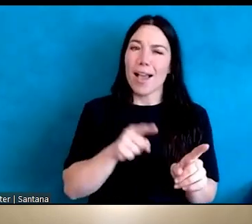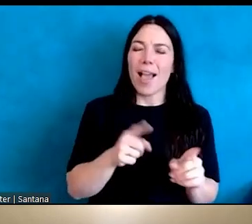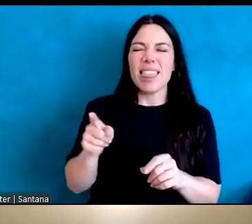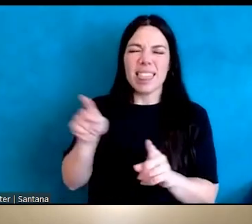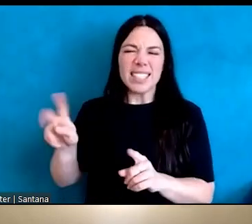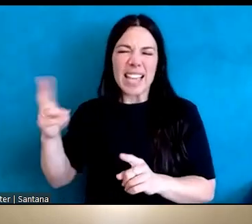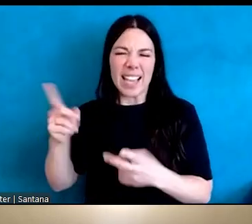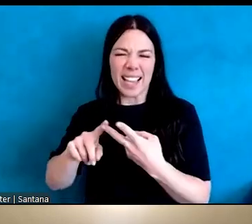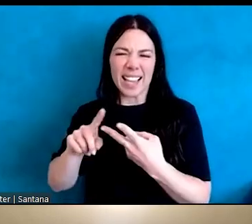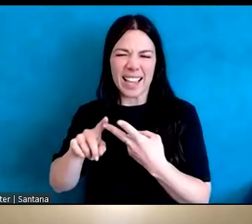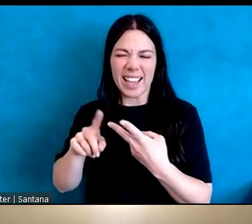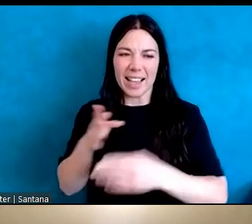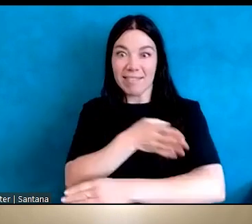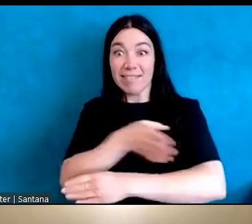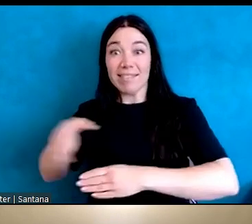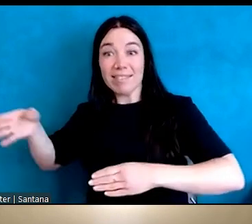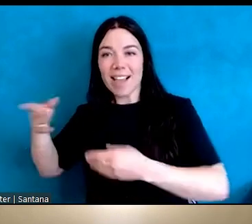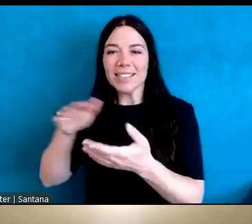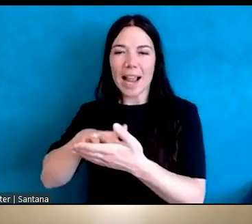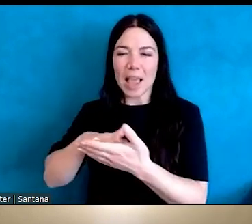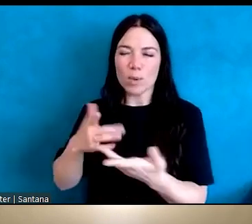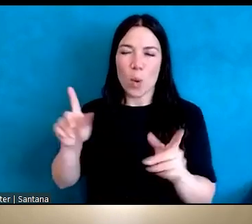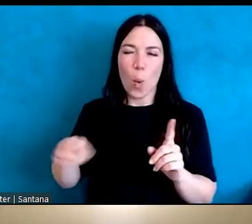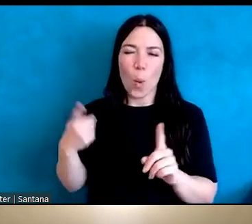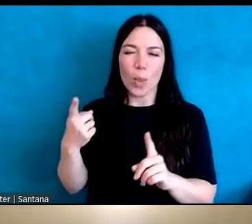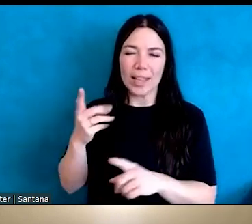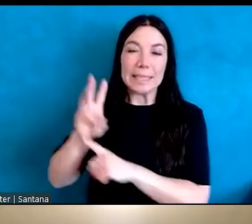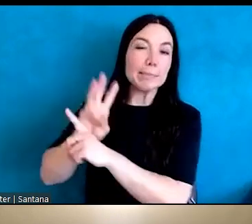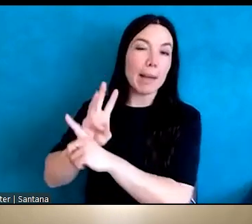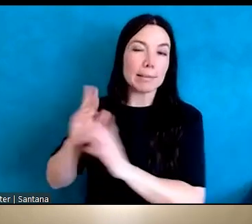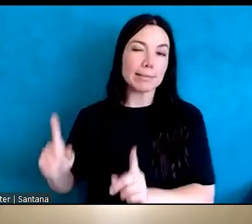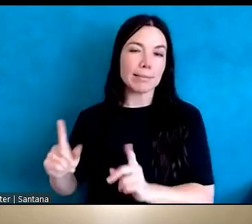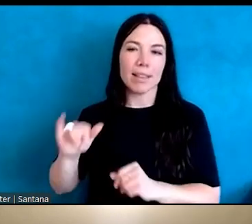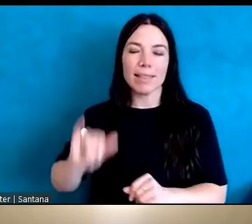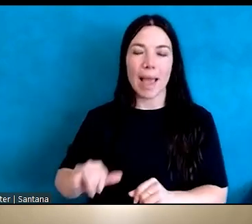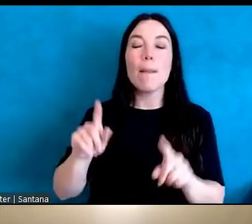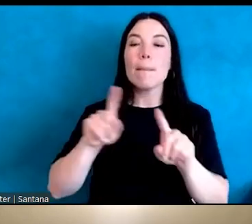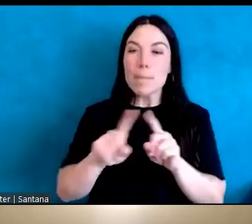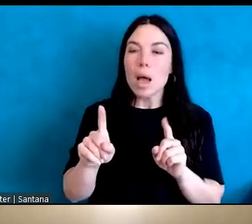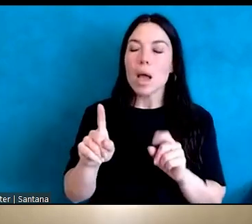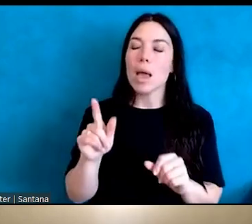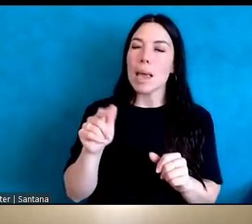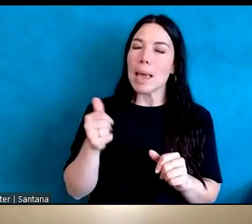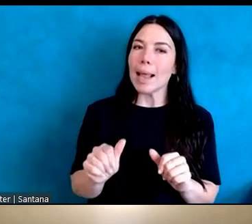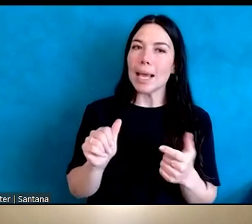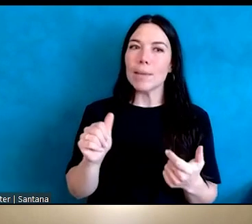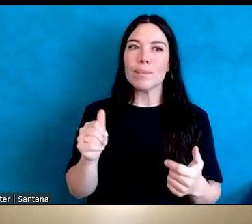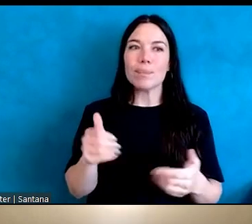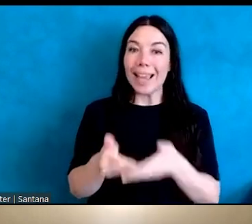But what we found is that the conversational turns and other parts of infant directed language are tied to social context.